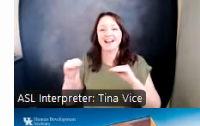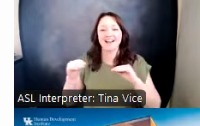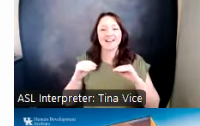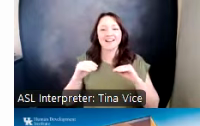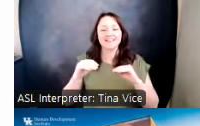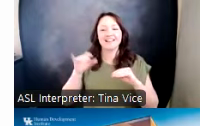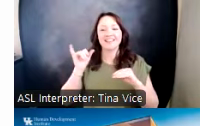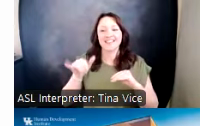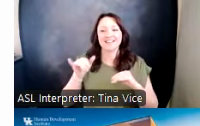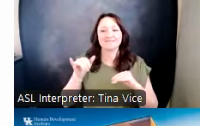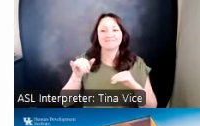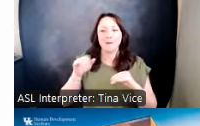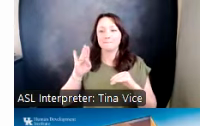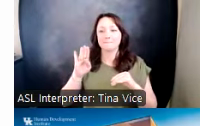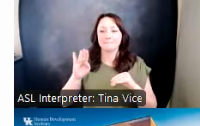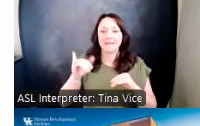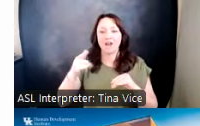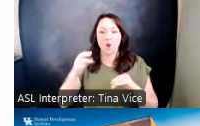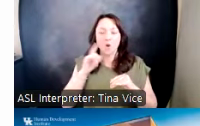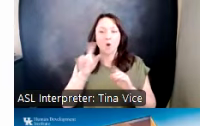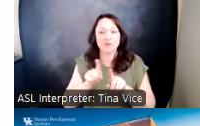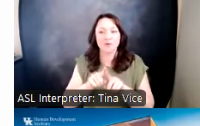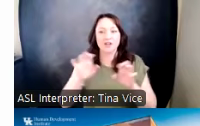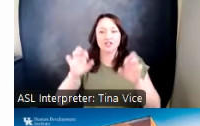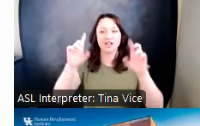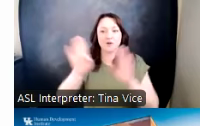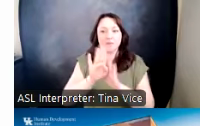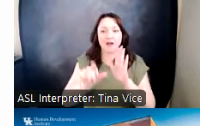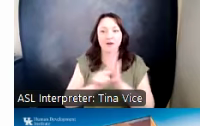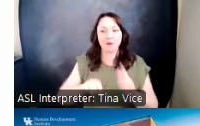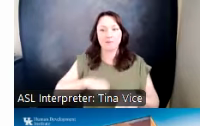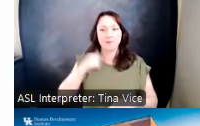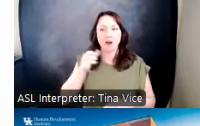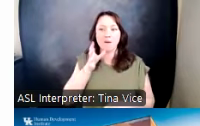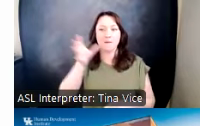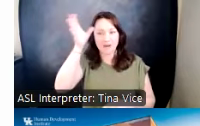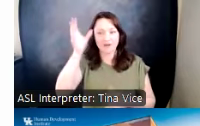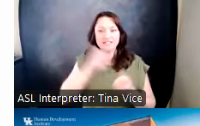addition to the educational background that Walt provided, I'm also the proud parent advocate to three lovely young